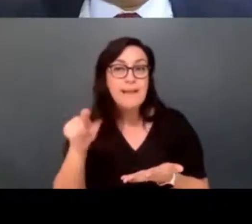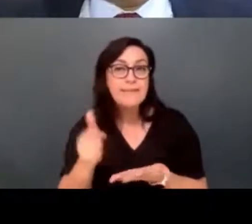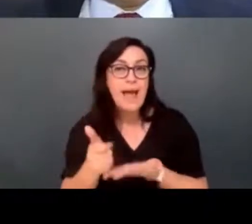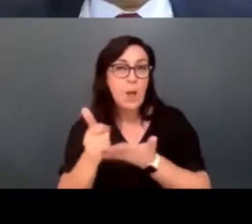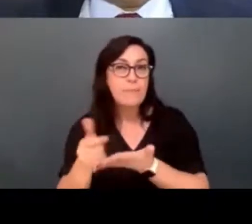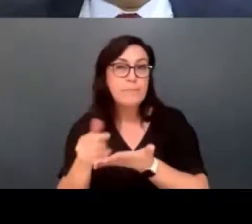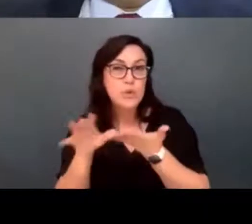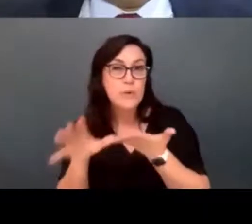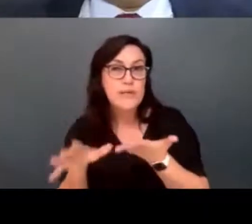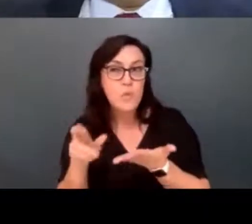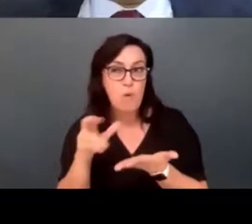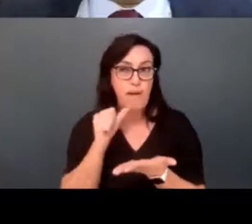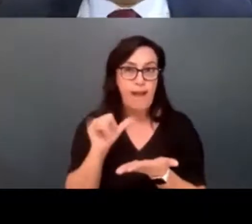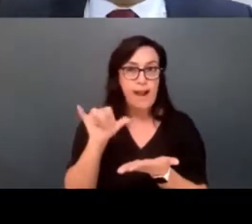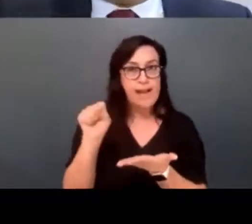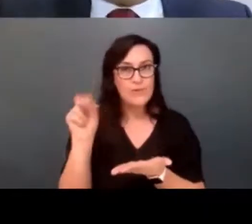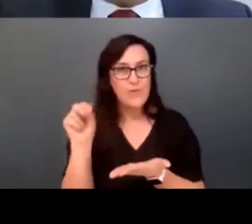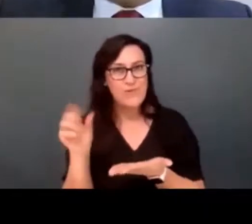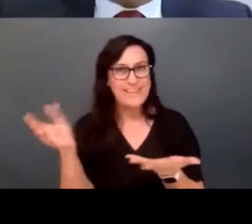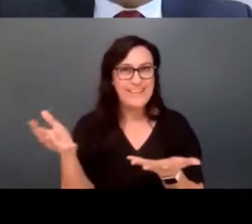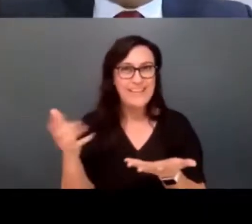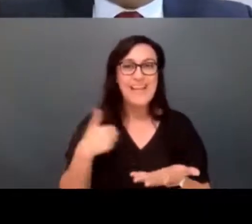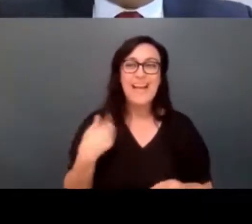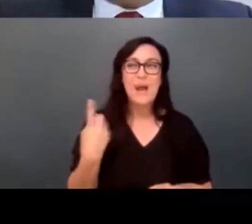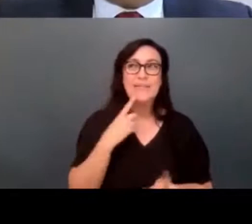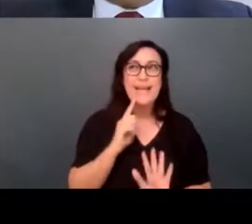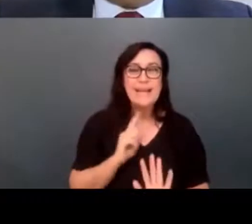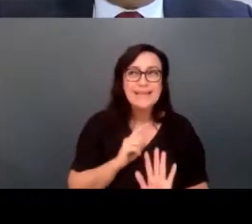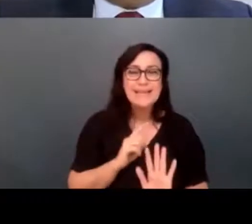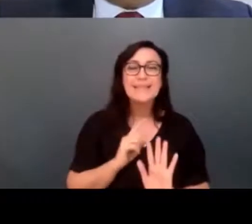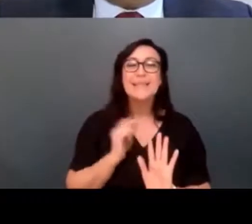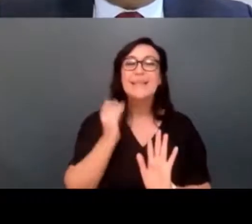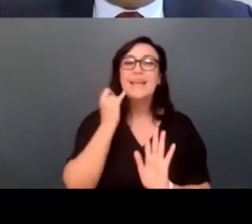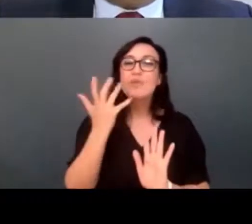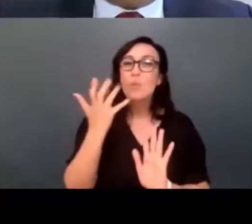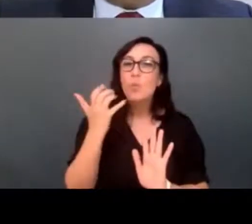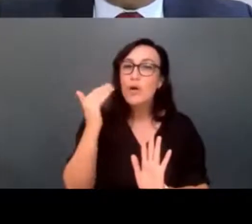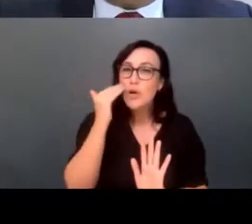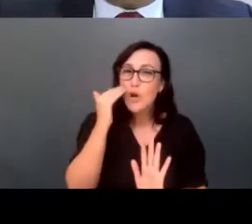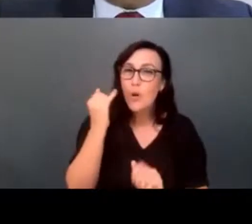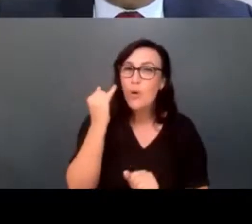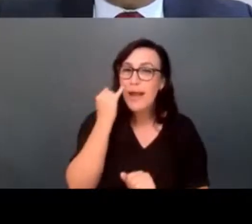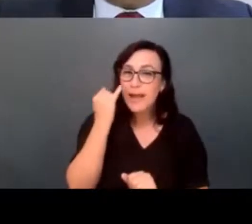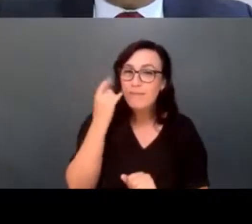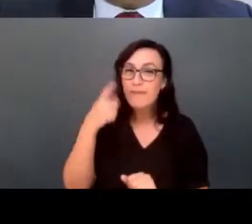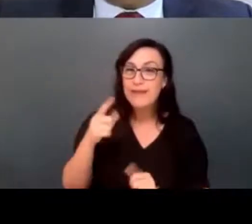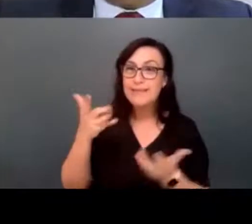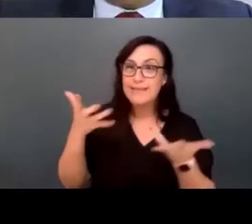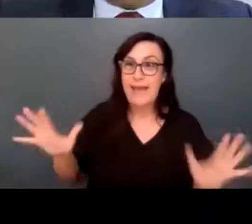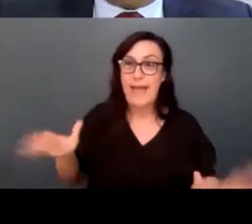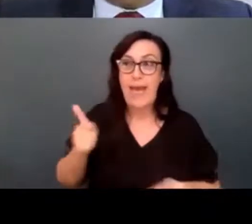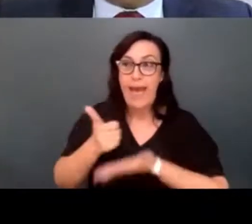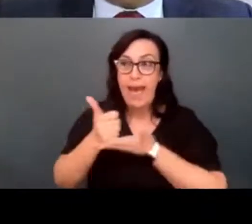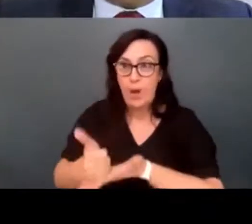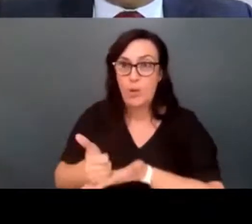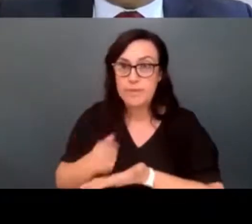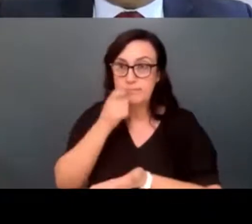And the thing I always say is, if you want to know if this helped the students or what the student experience was the